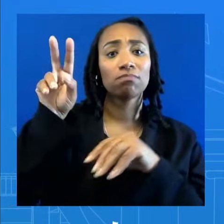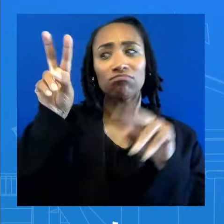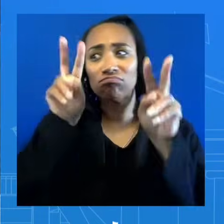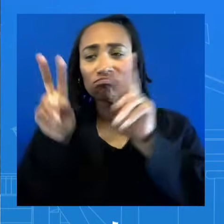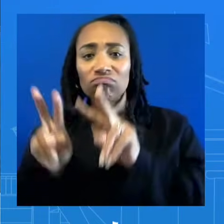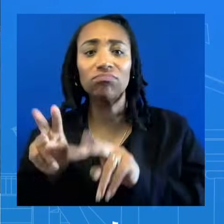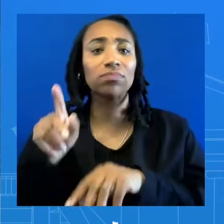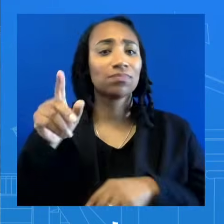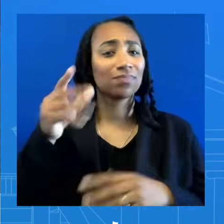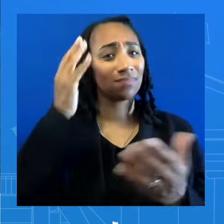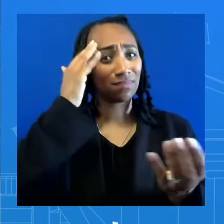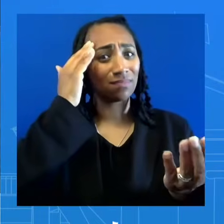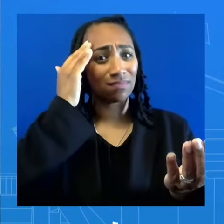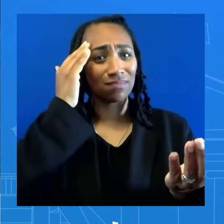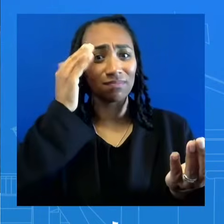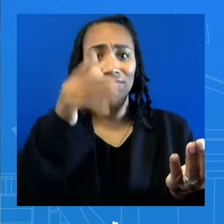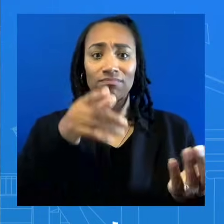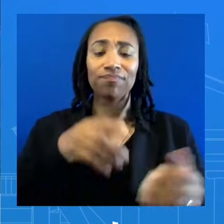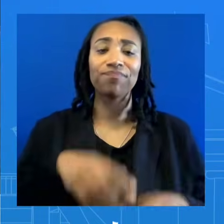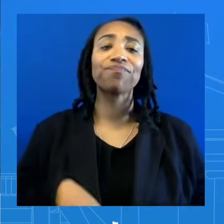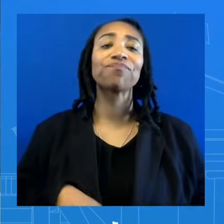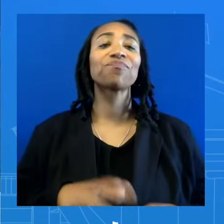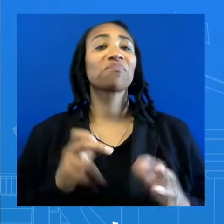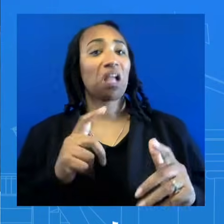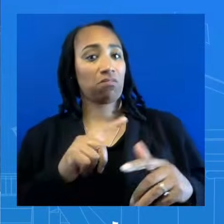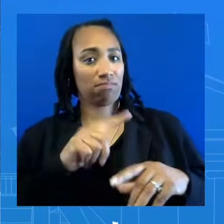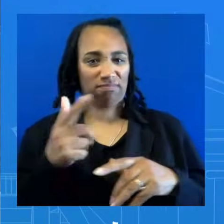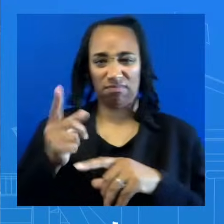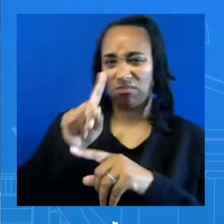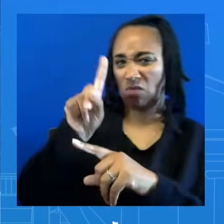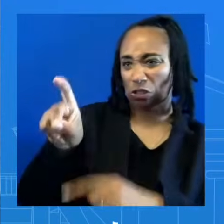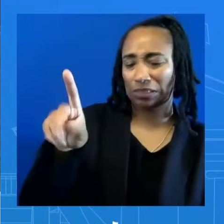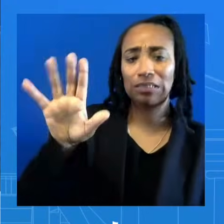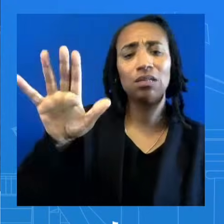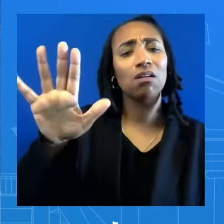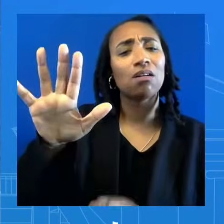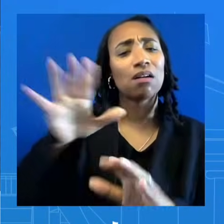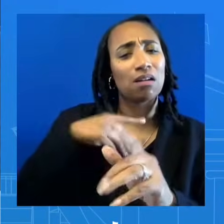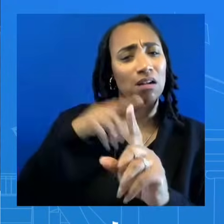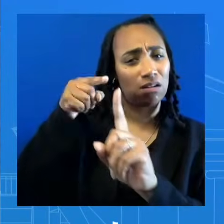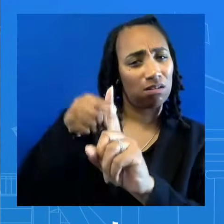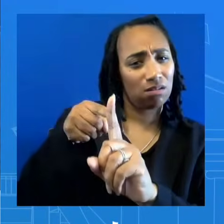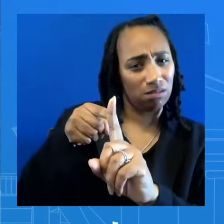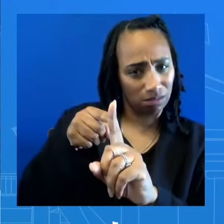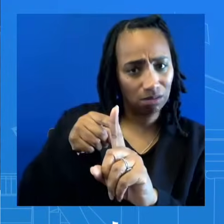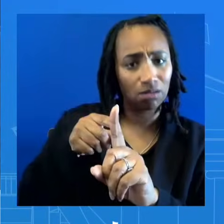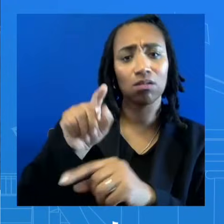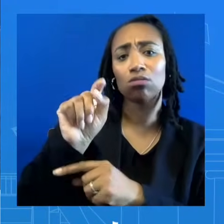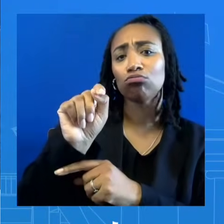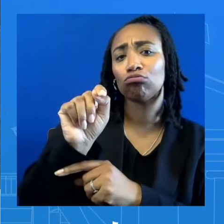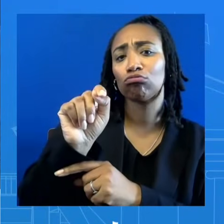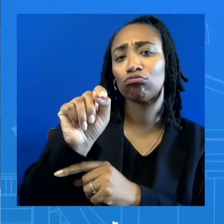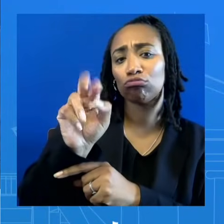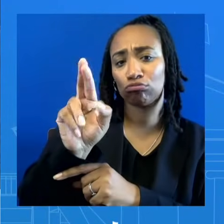So, regarding Travis Timmerman, have there been any other -- I don't know, have there been any other Americans -- or people who have been saying